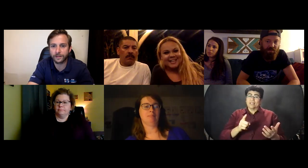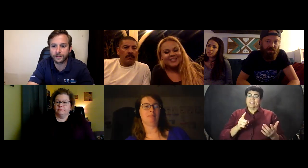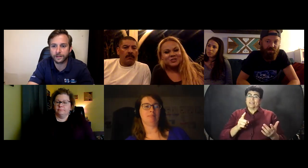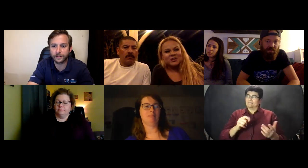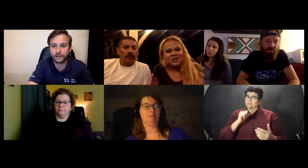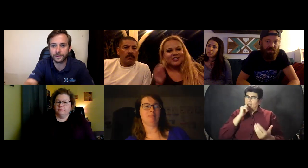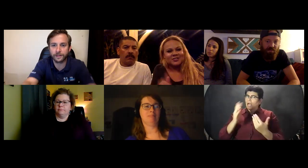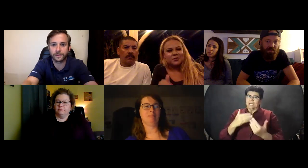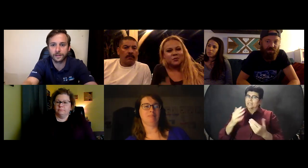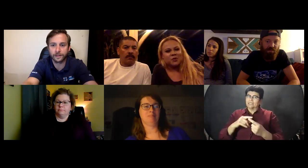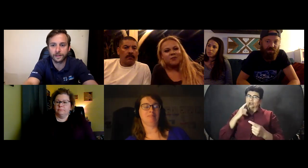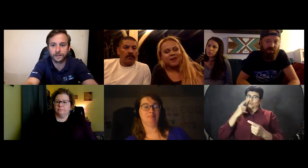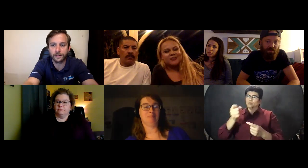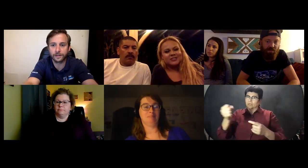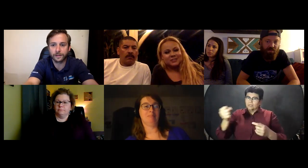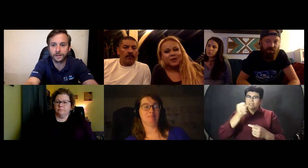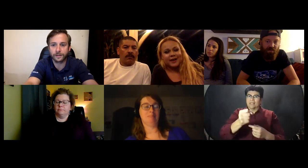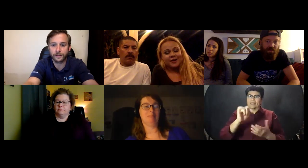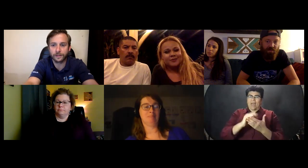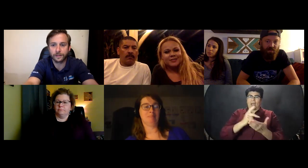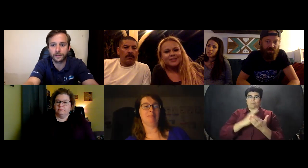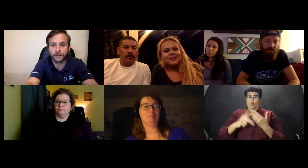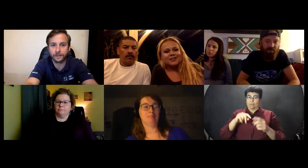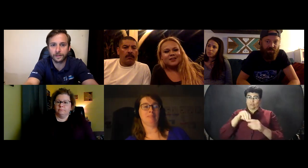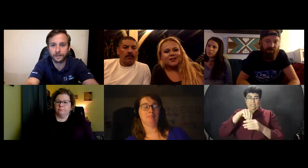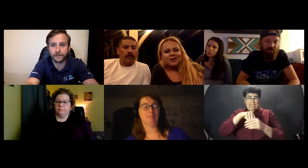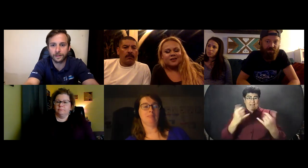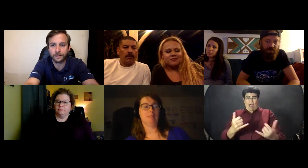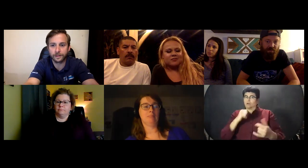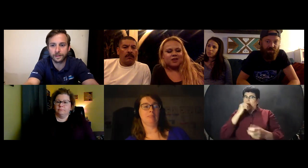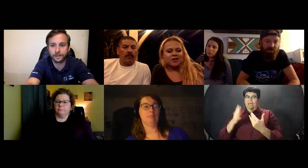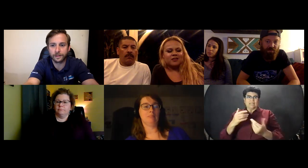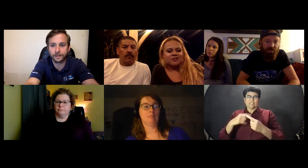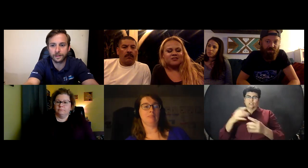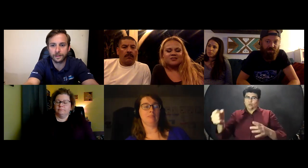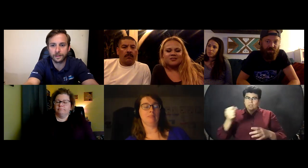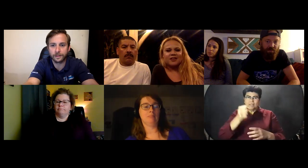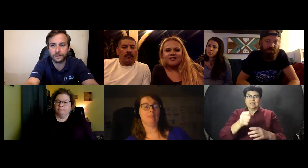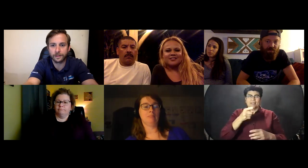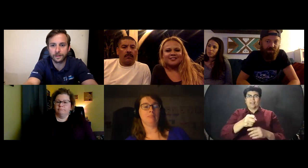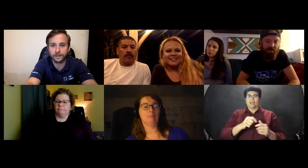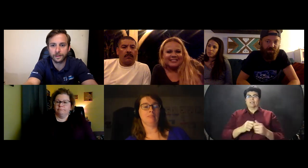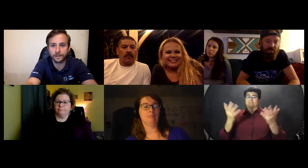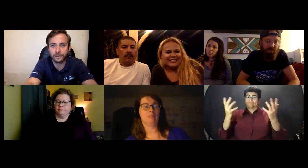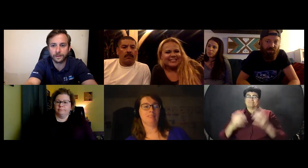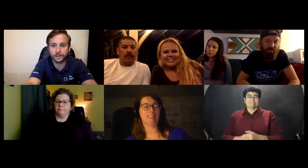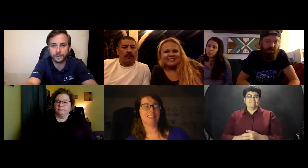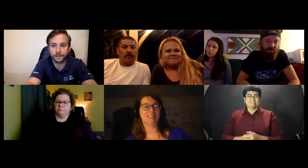into her into the program that she's in right now and yeah